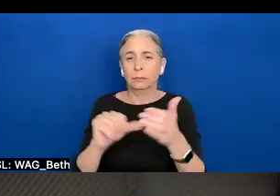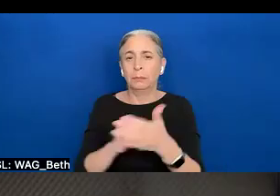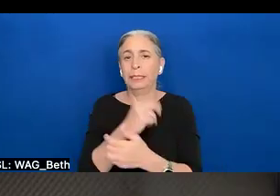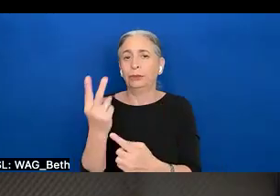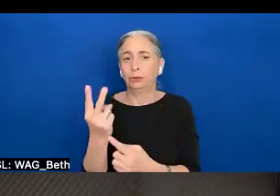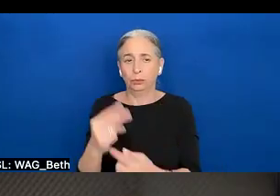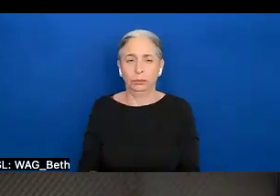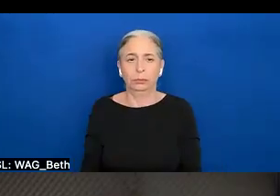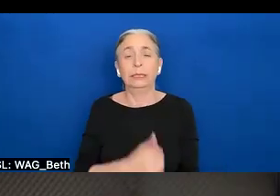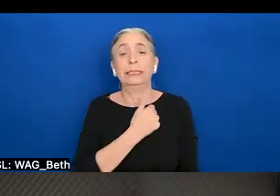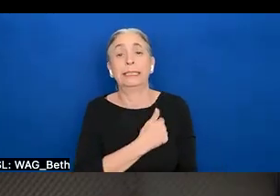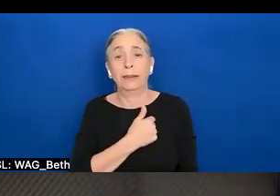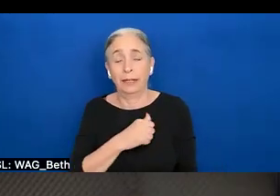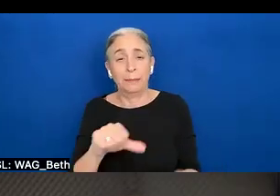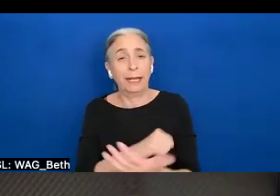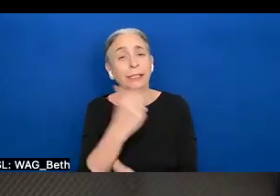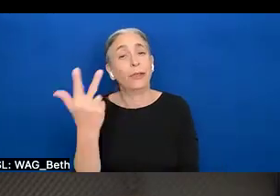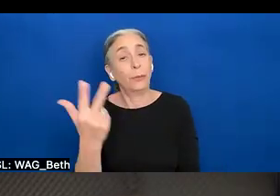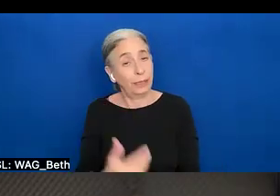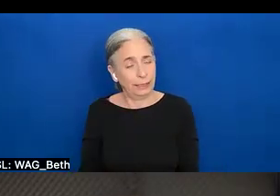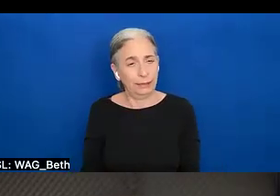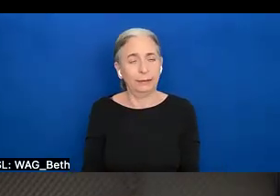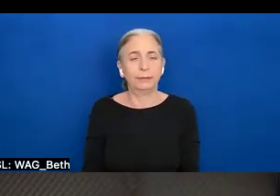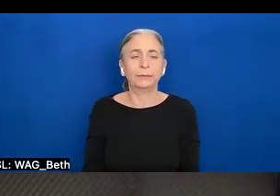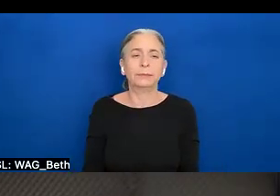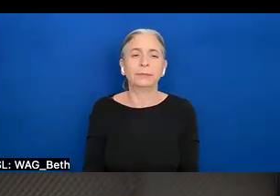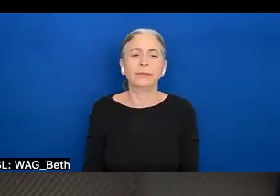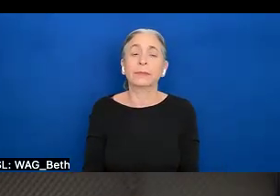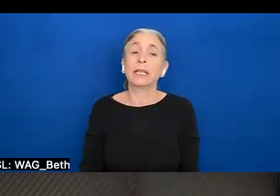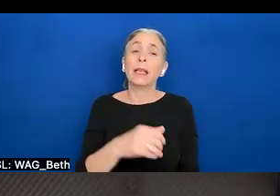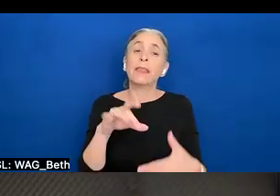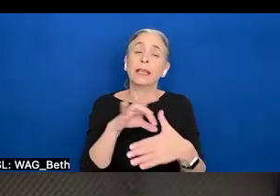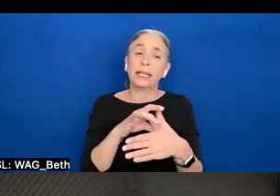Sorry, to page 3. And the content starts.